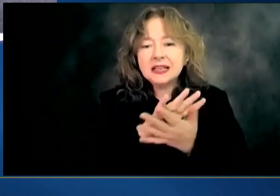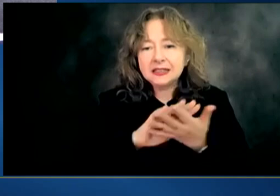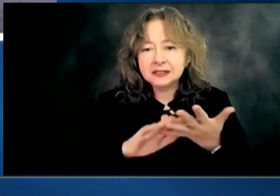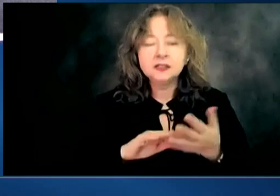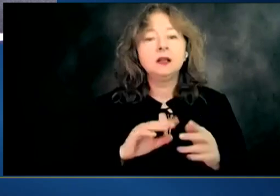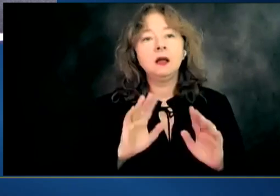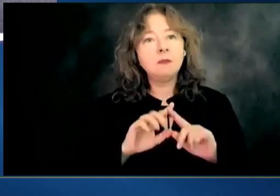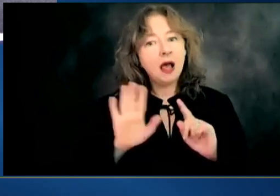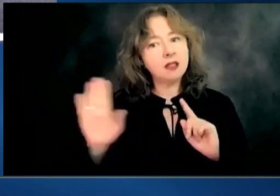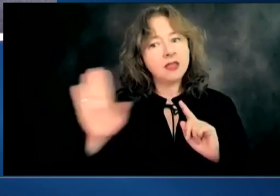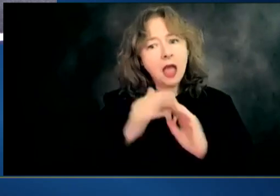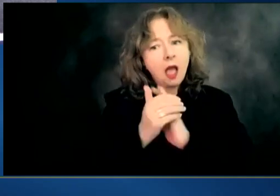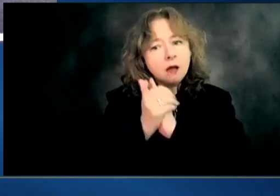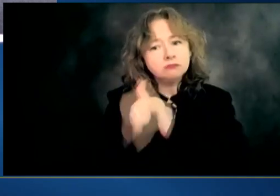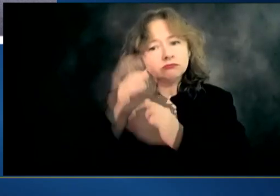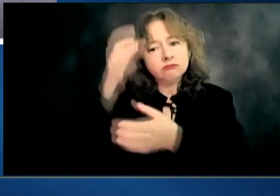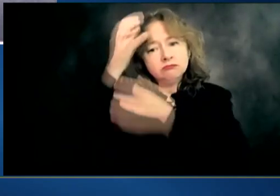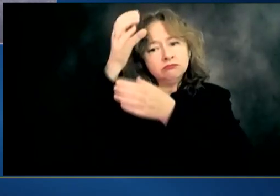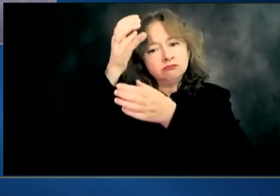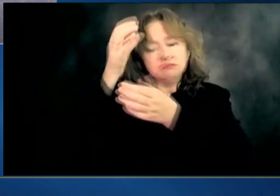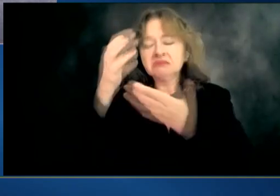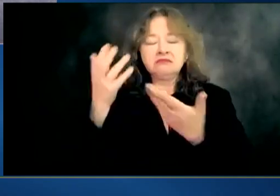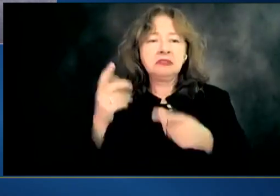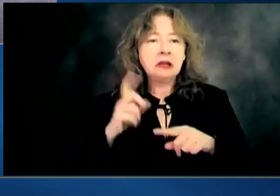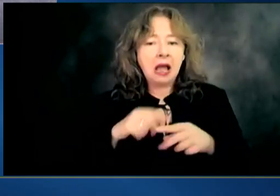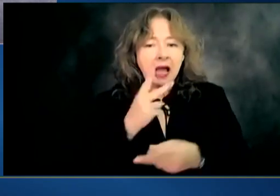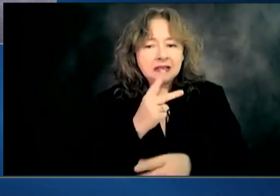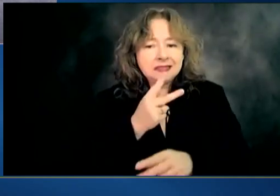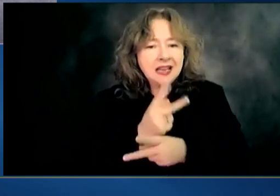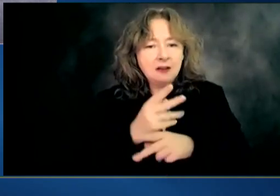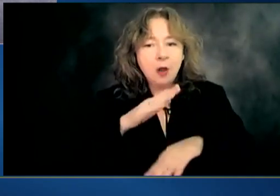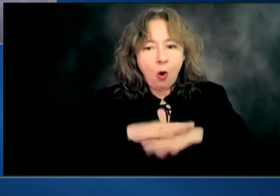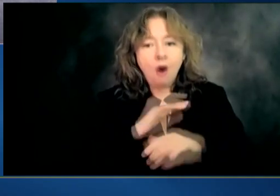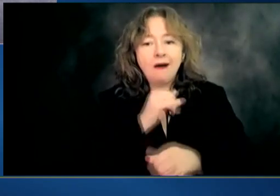resources to treat me on N.C. State campus. So, I would often have to go to the hospital